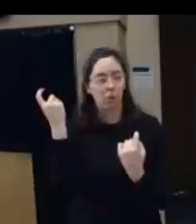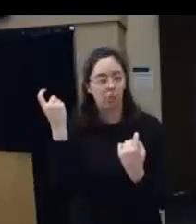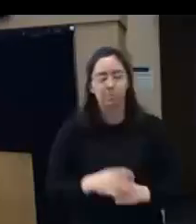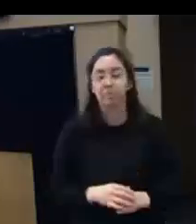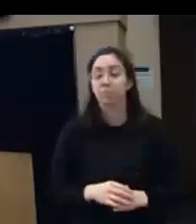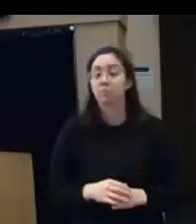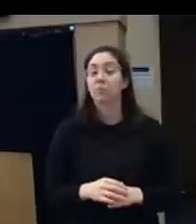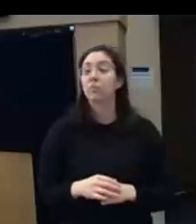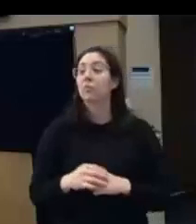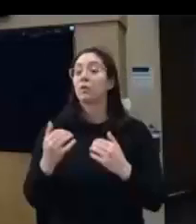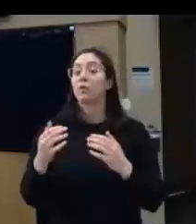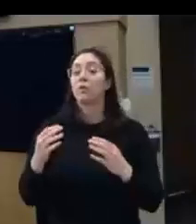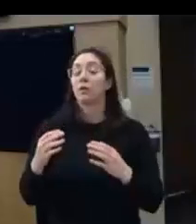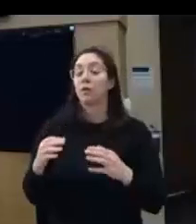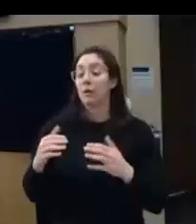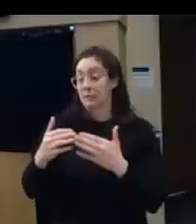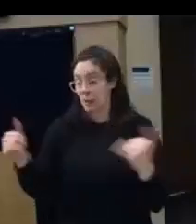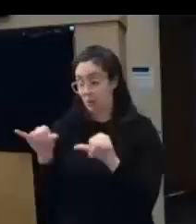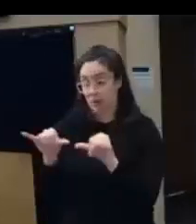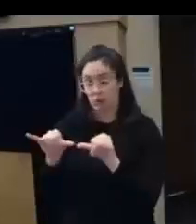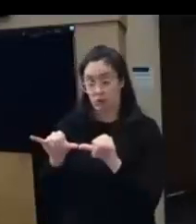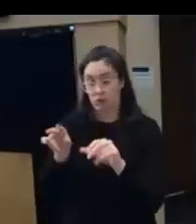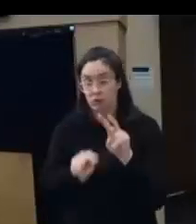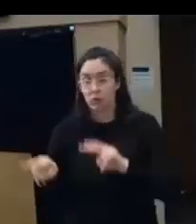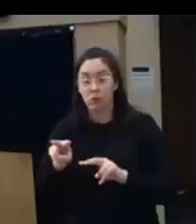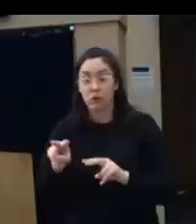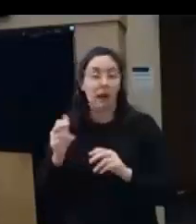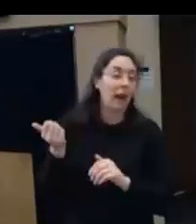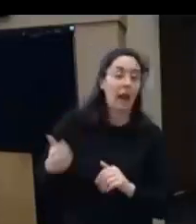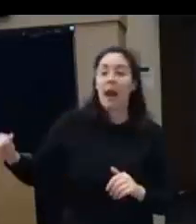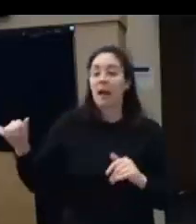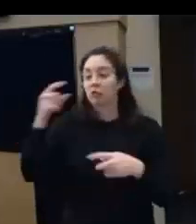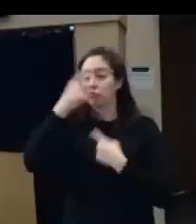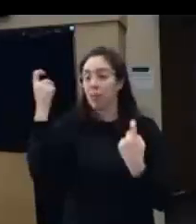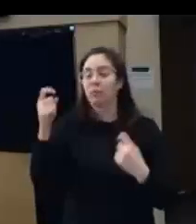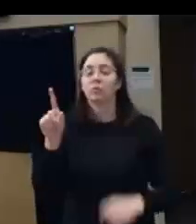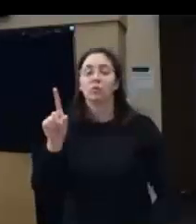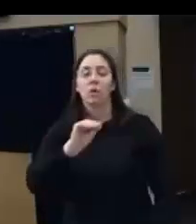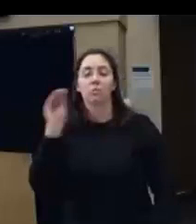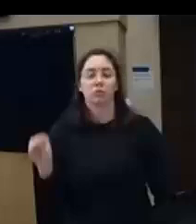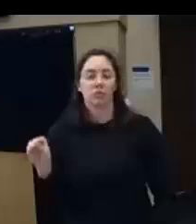when we opened a separate measure asked about any source of trauma and about 20% had reported